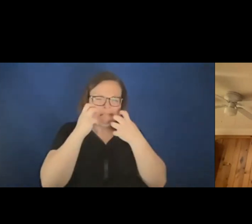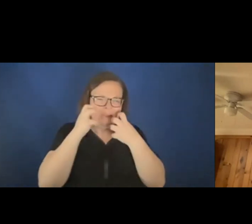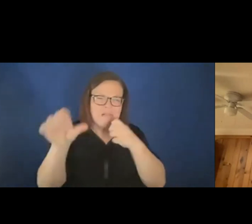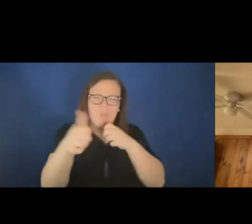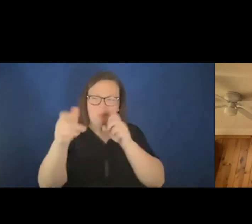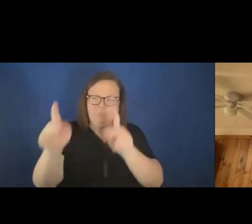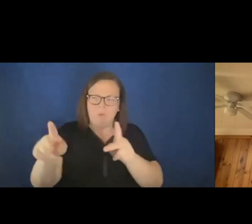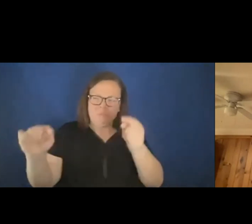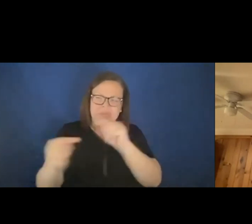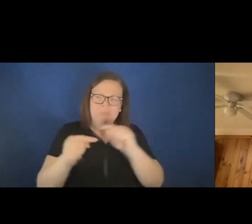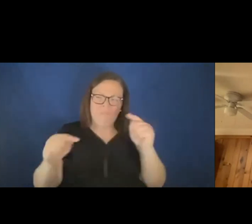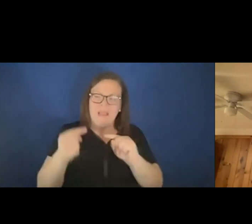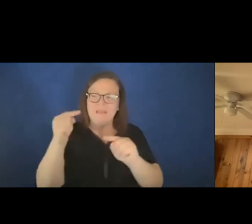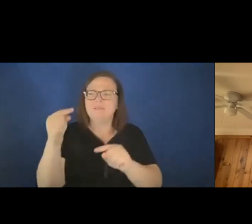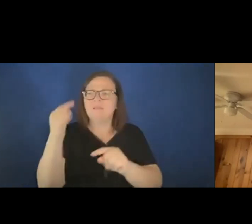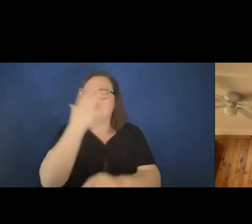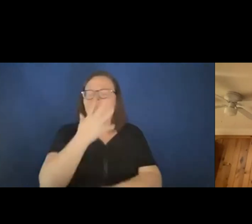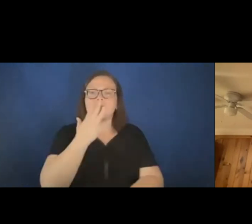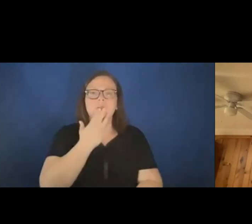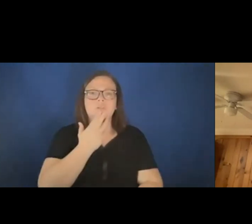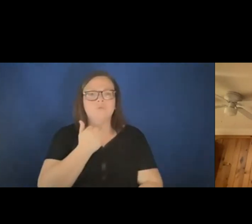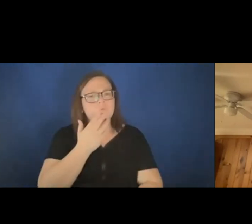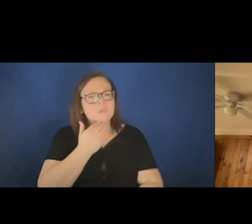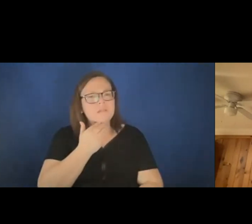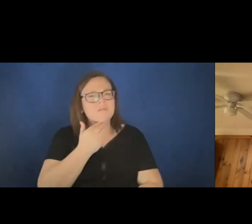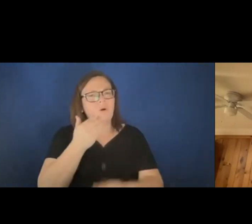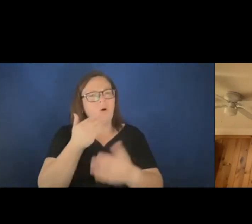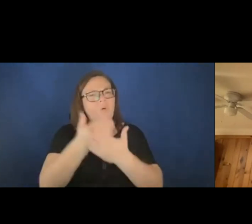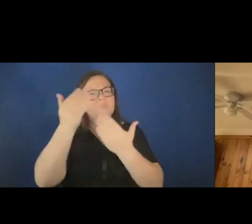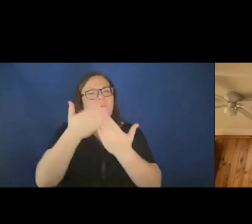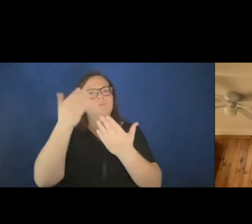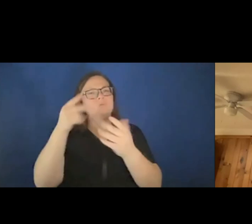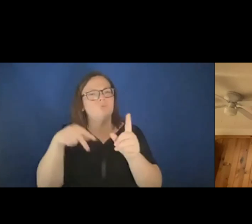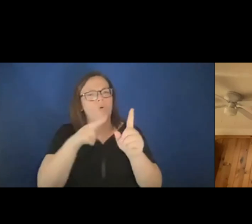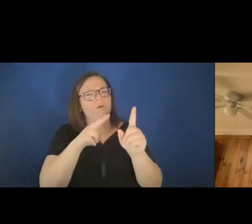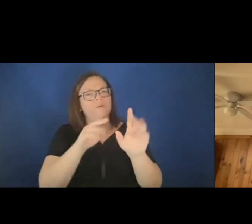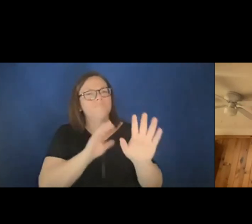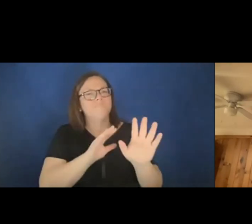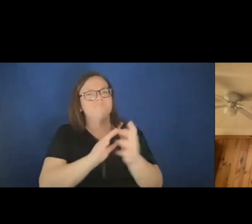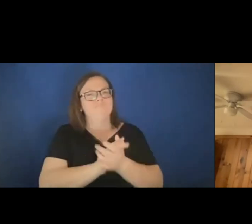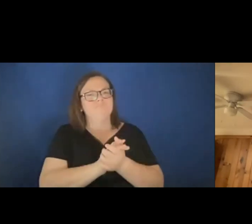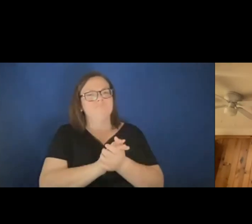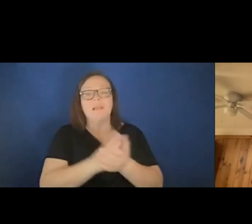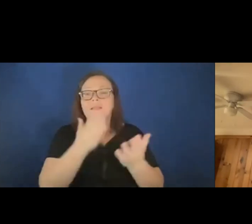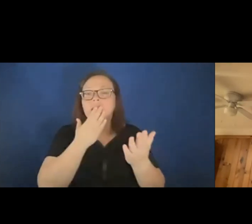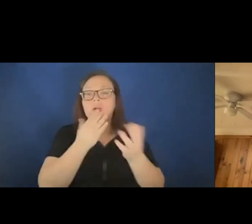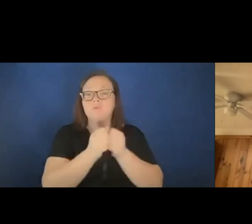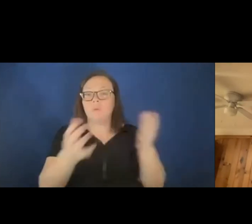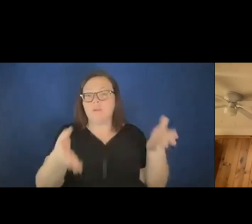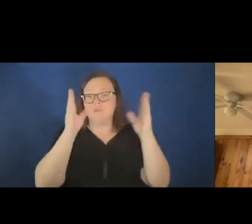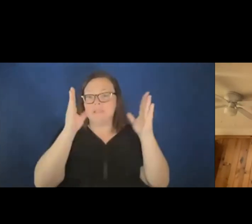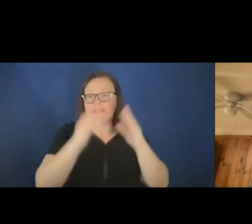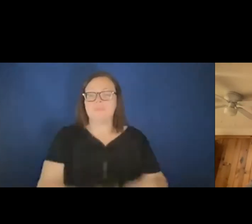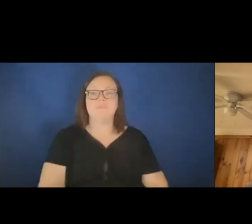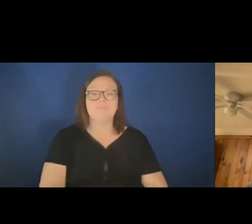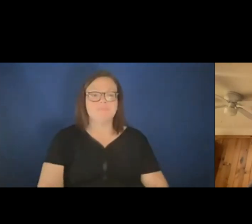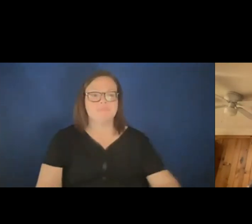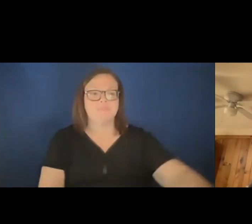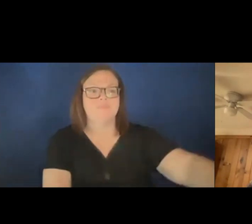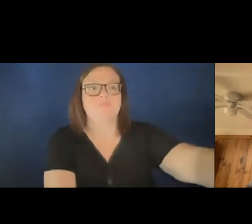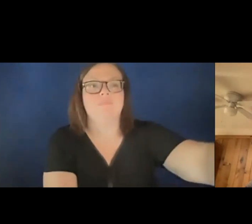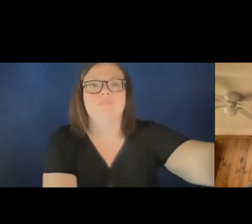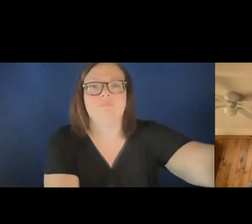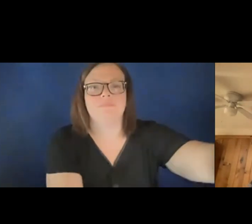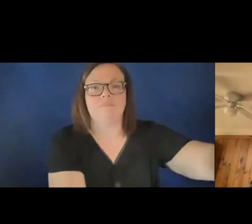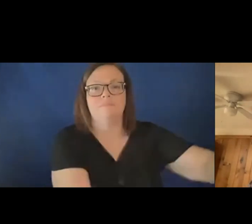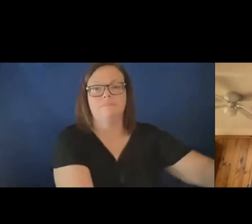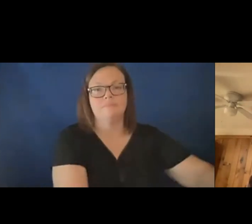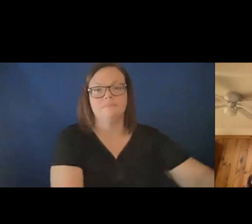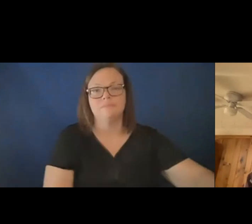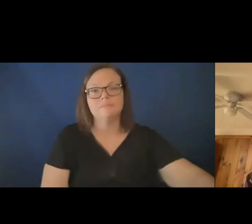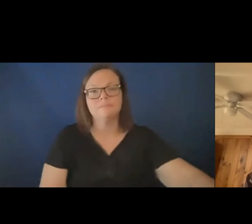looks so sweet almost heroic. Thank you so much for listening.